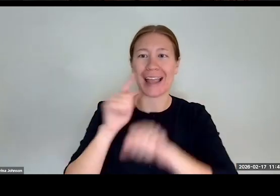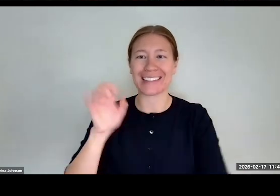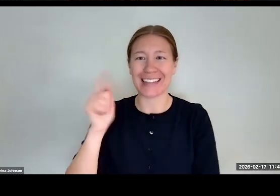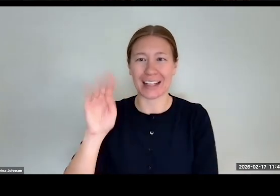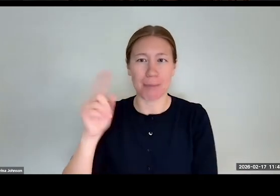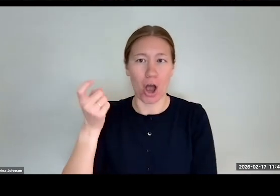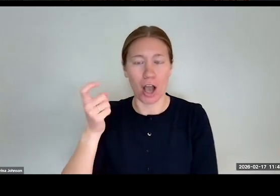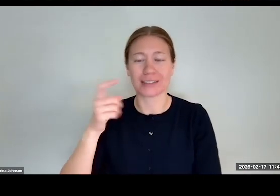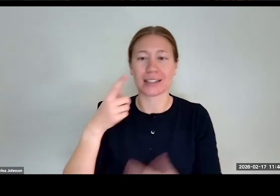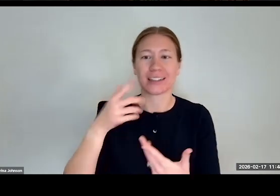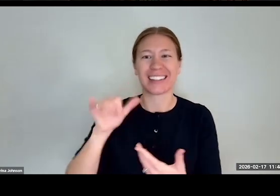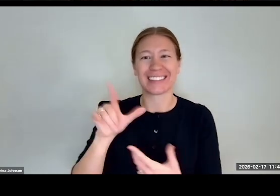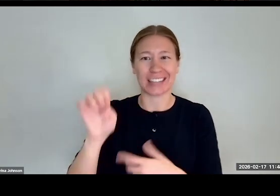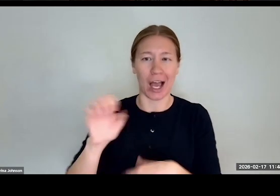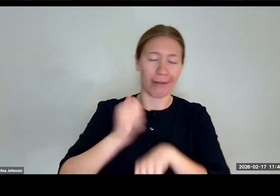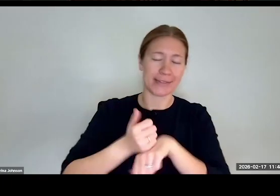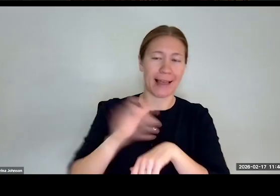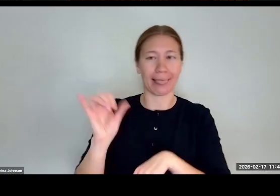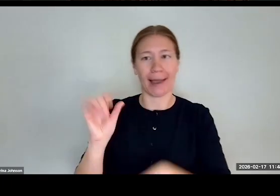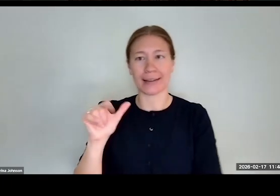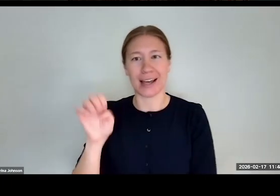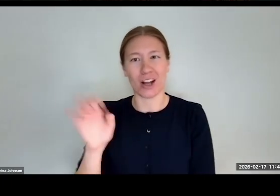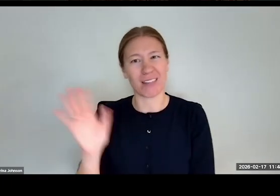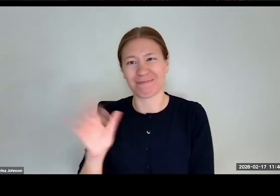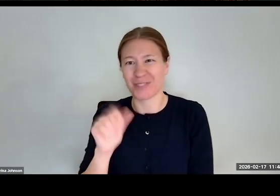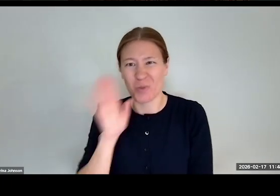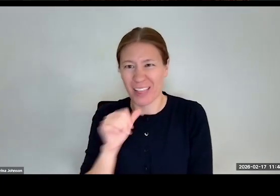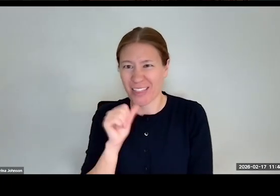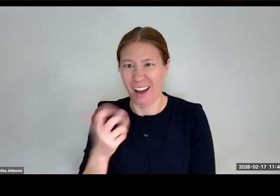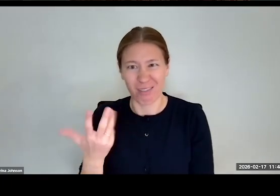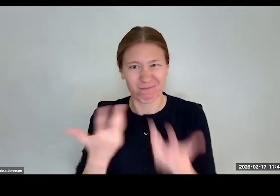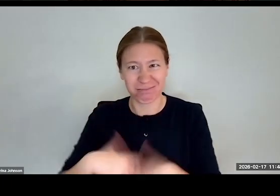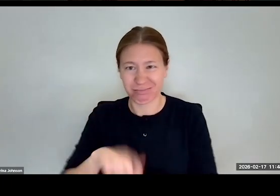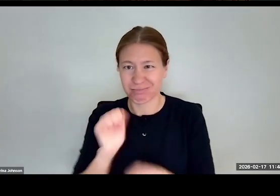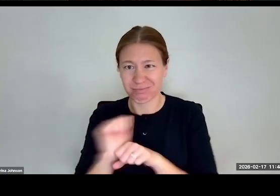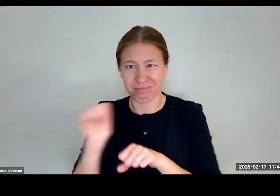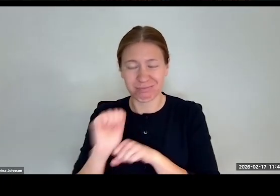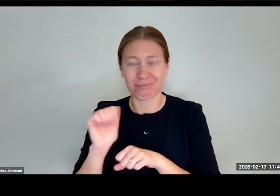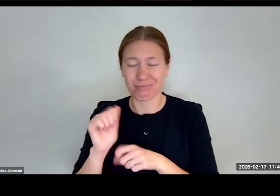to actually reference that as a title. It's just gonna be some body text. So I need to make sure that I'm adding a text field